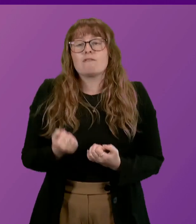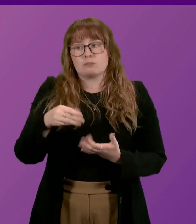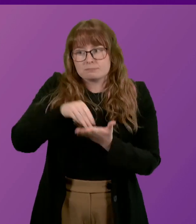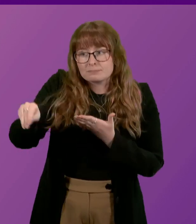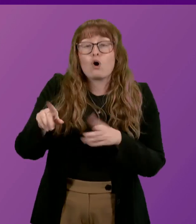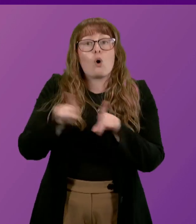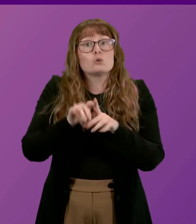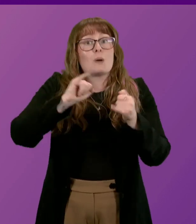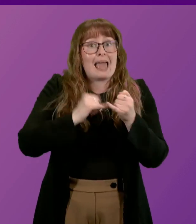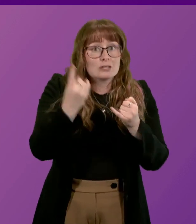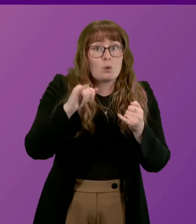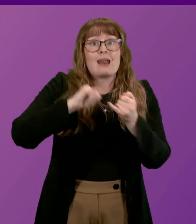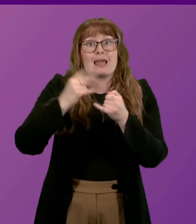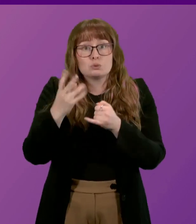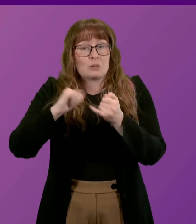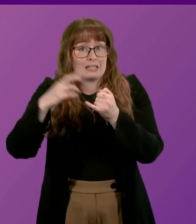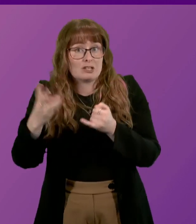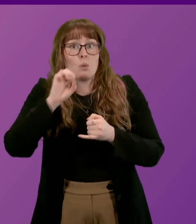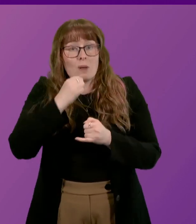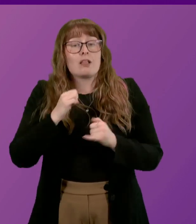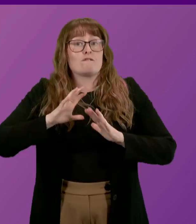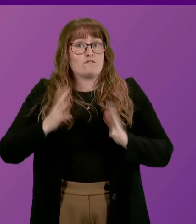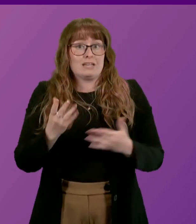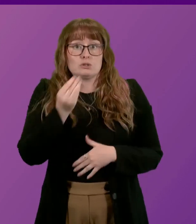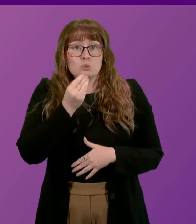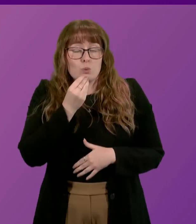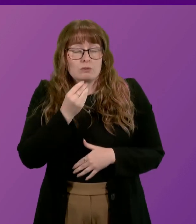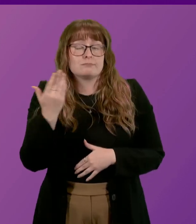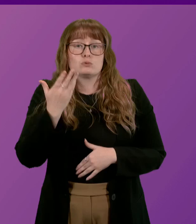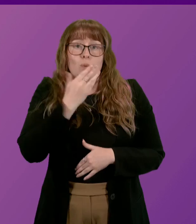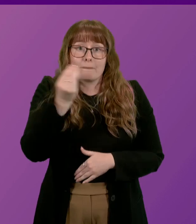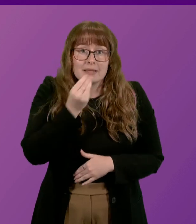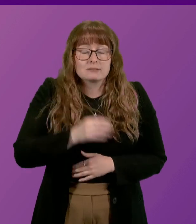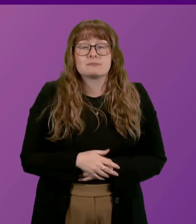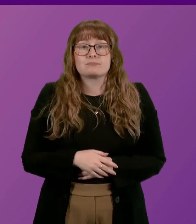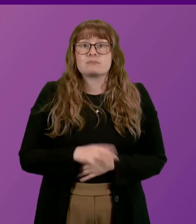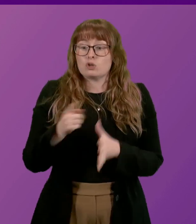2 and 3 kids who receive the SCP to the budget negotiations. In August,